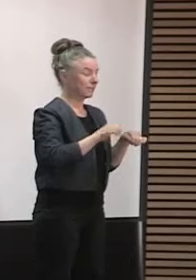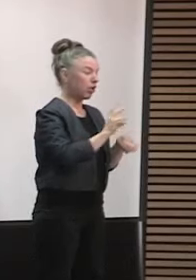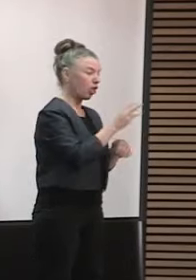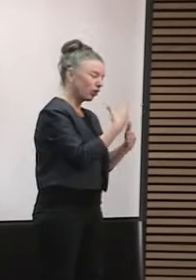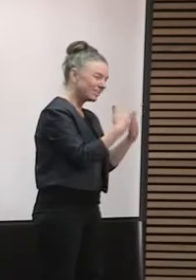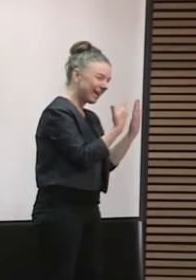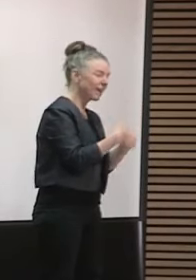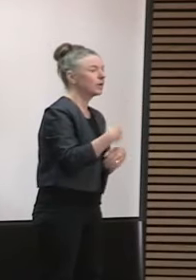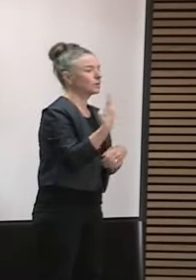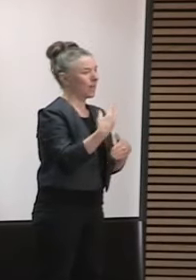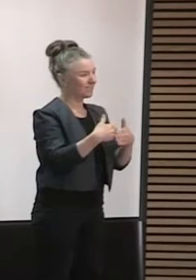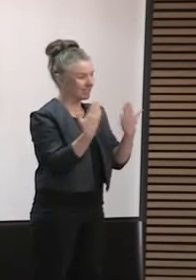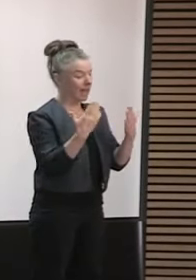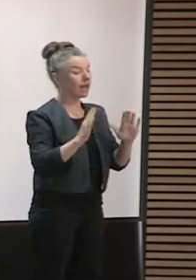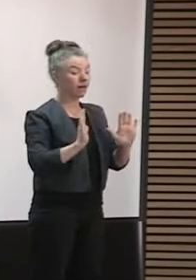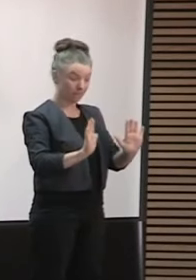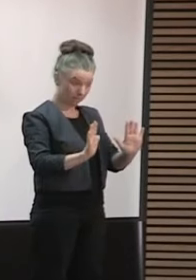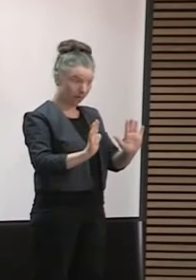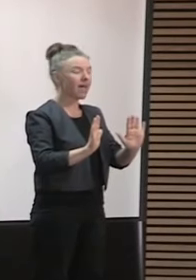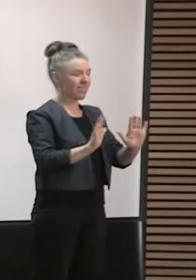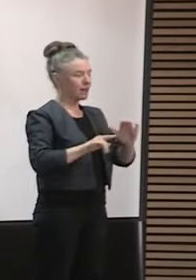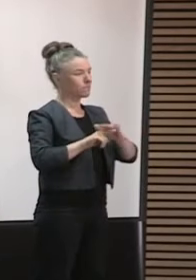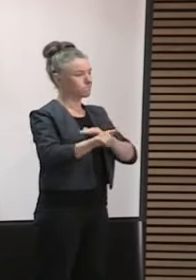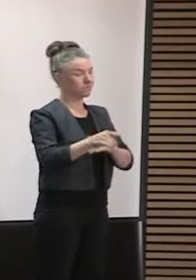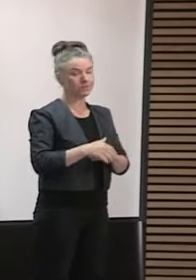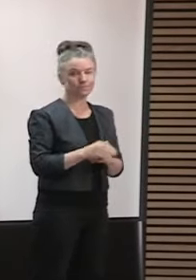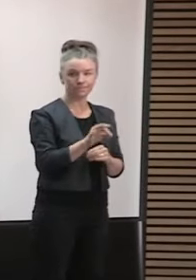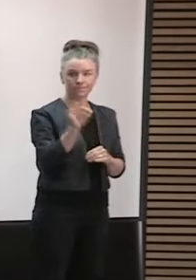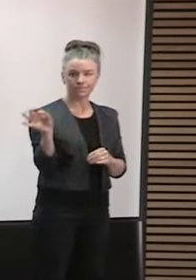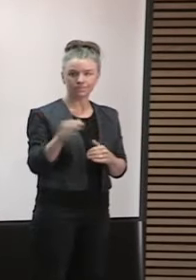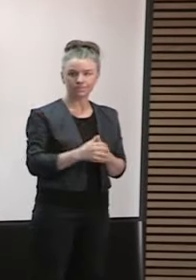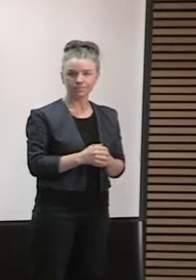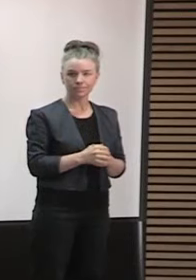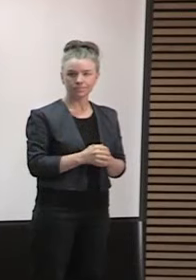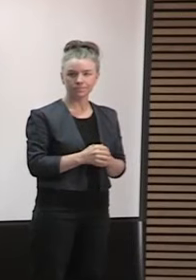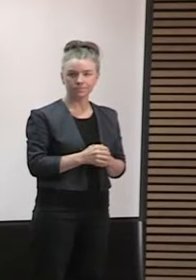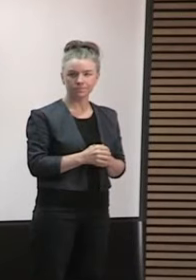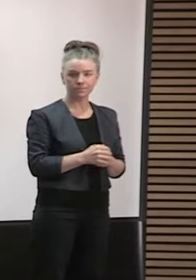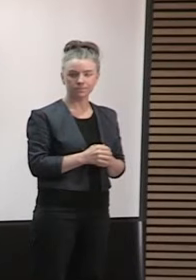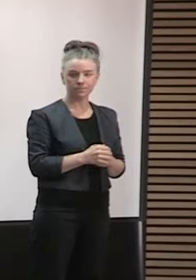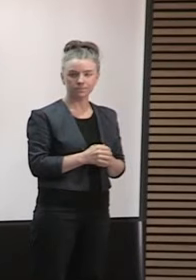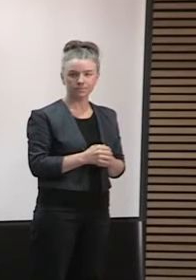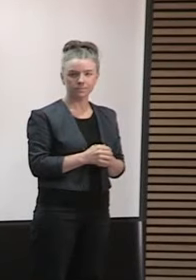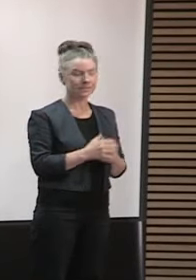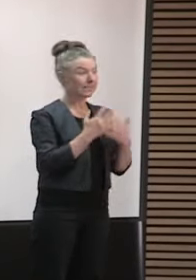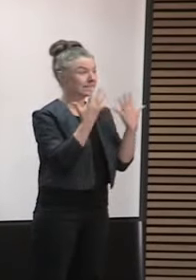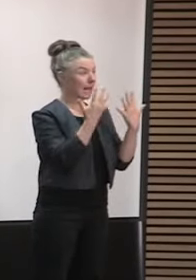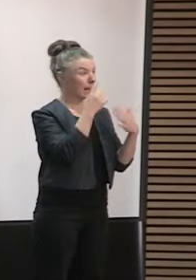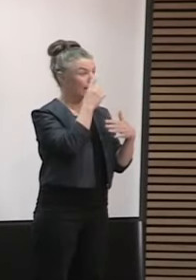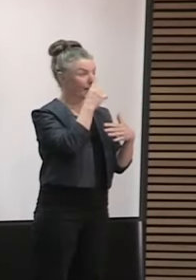defence there. We want to make sure that both of those regimes are as robust as possible.